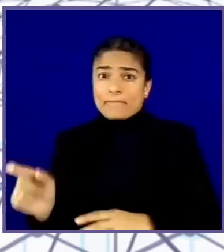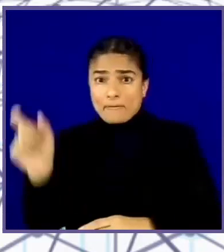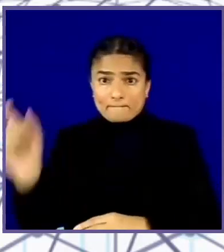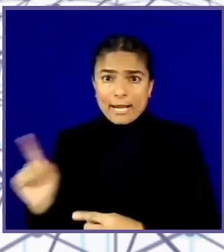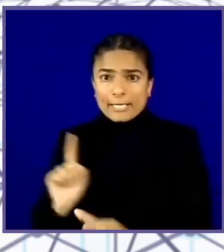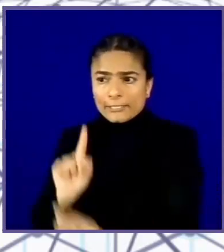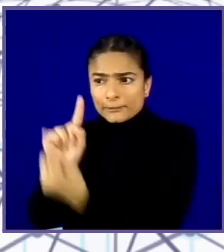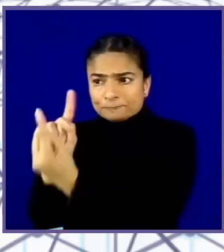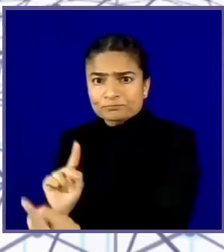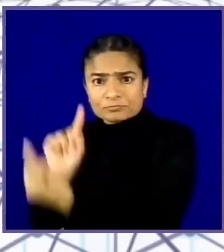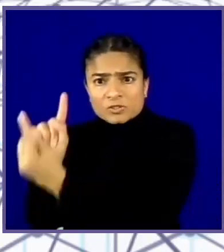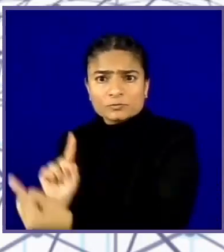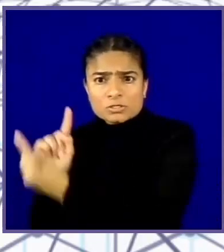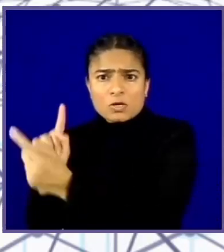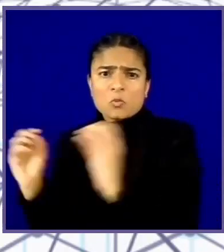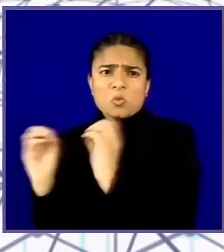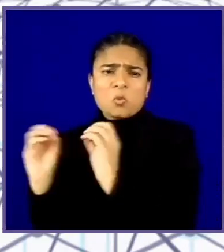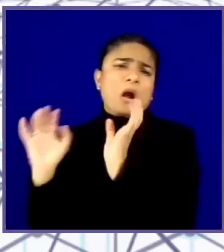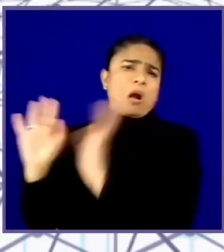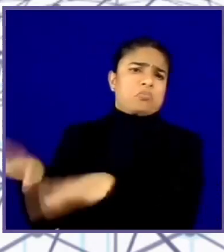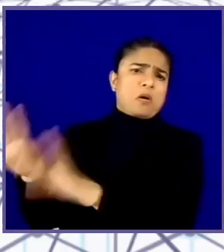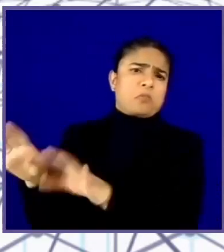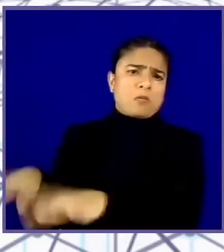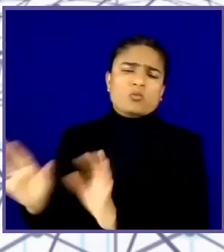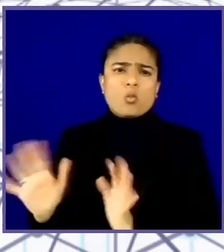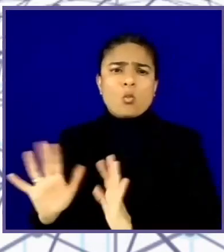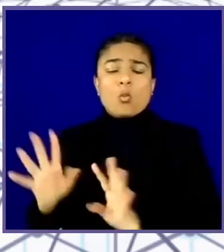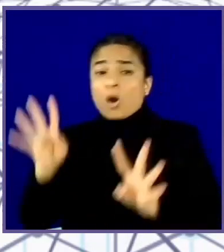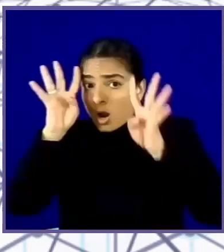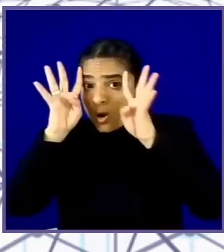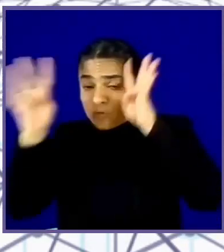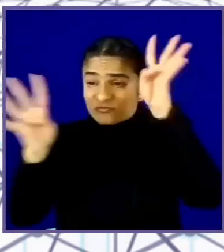confidence to use the innovation and lack of proper validation.